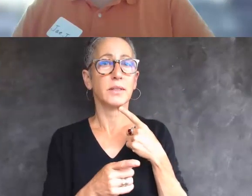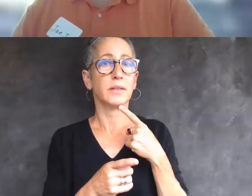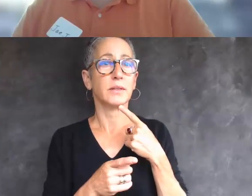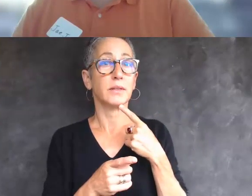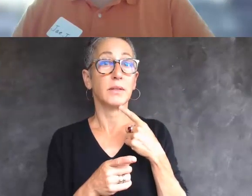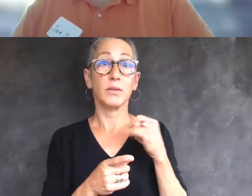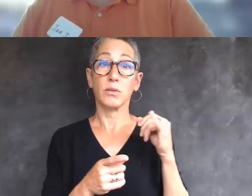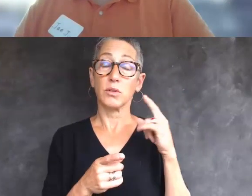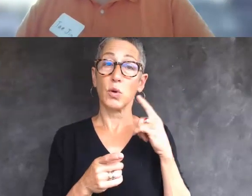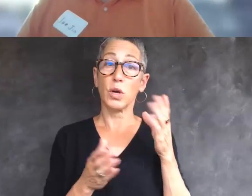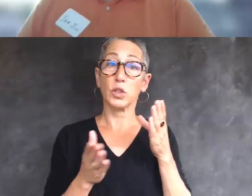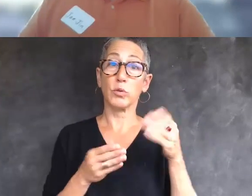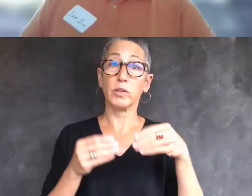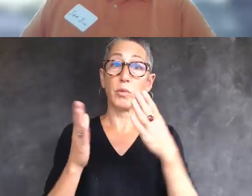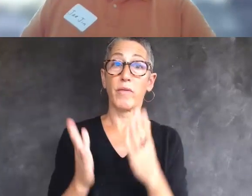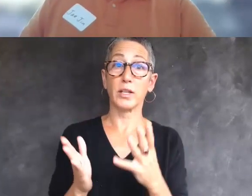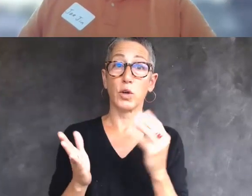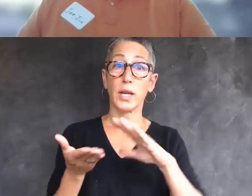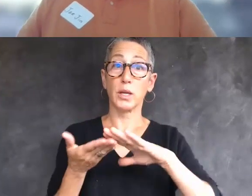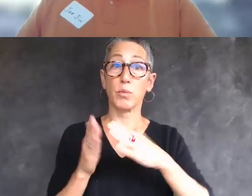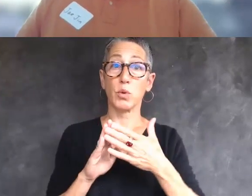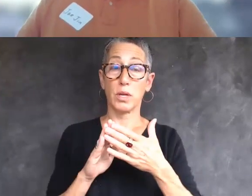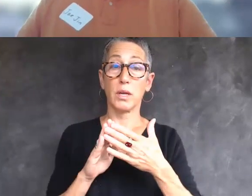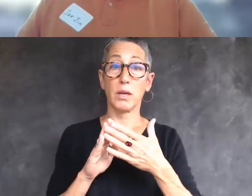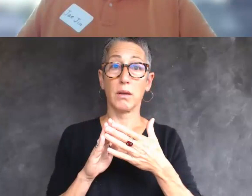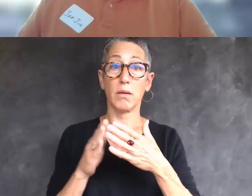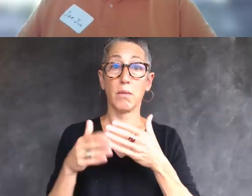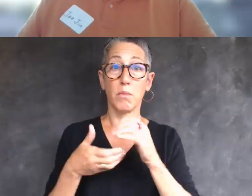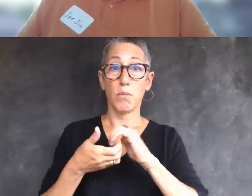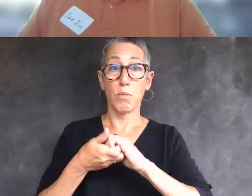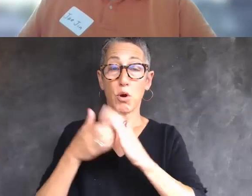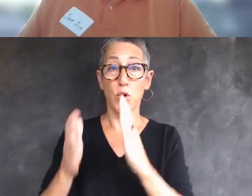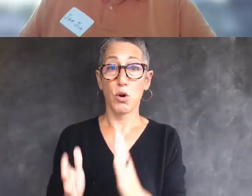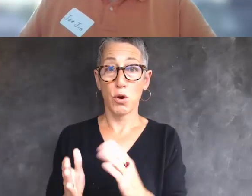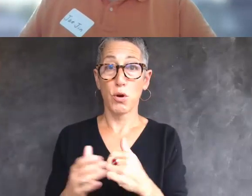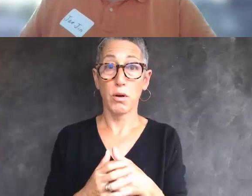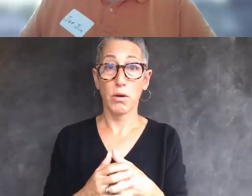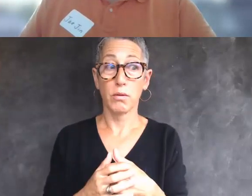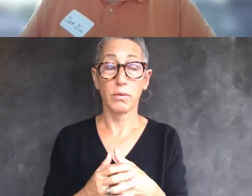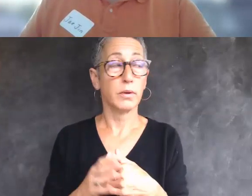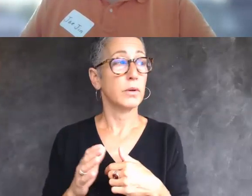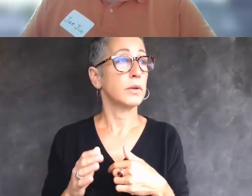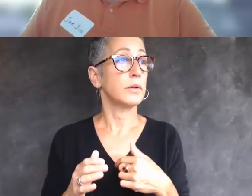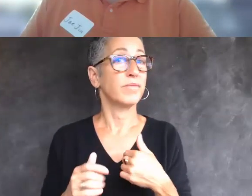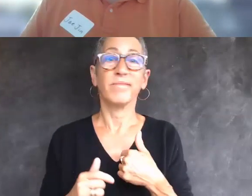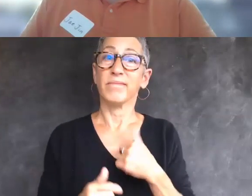provider, as a community partner in incarcerated spaces, I had a a really tough assignment yesterday in one of the centers I work in.